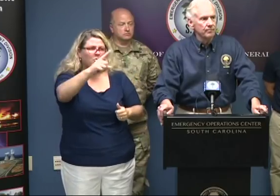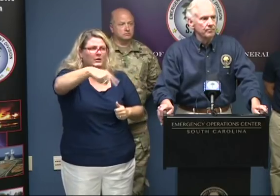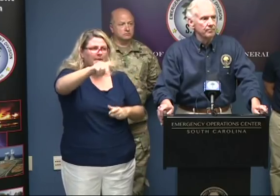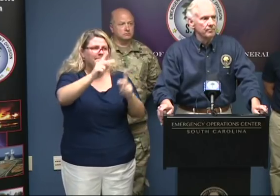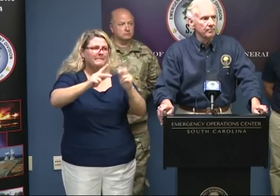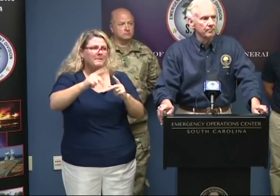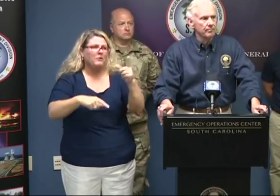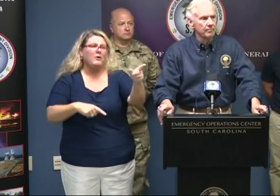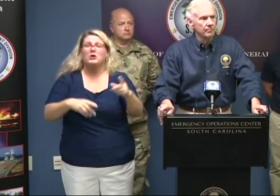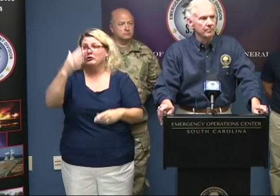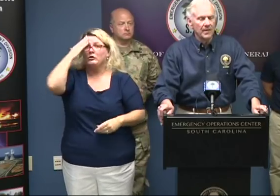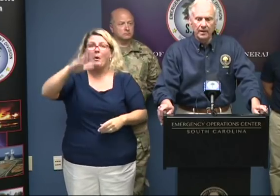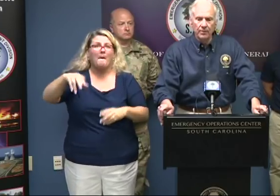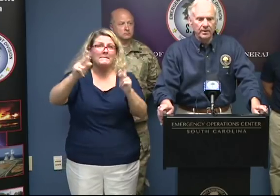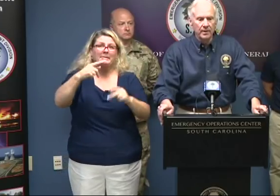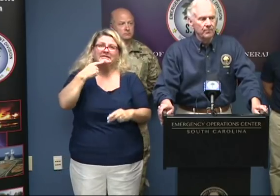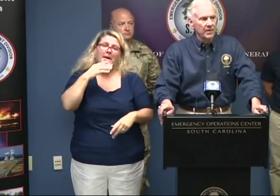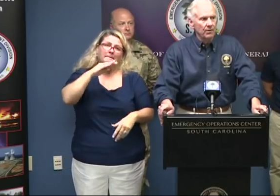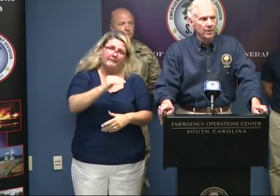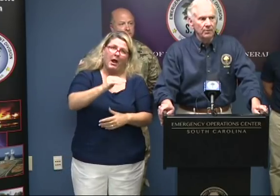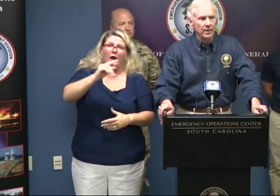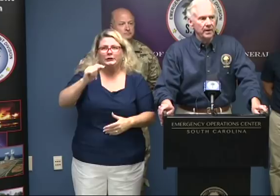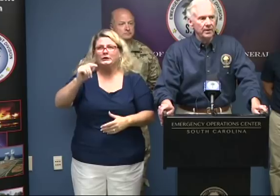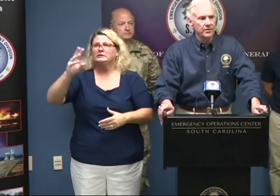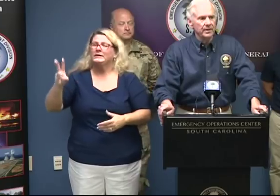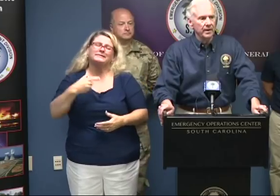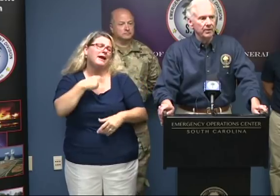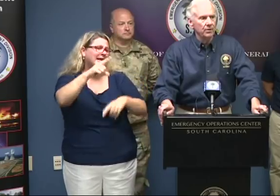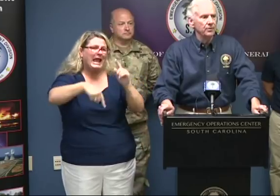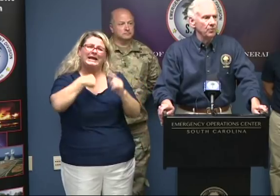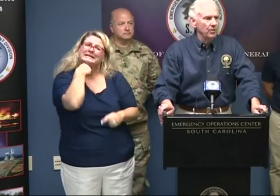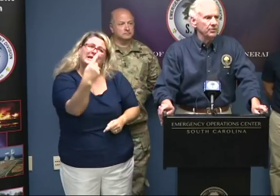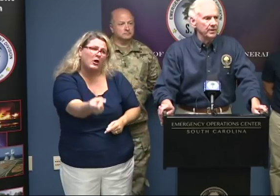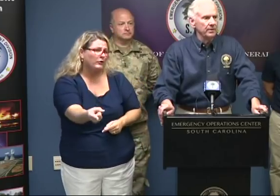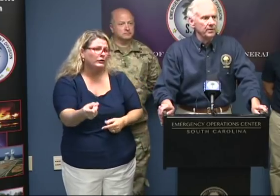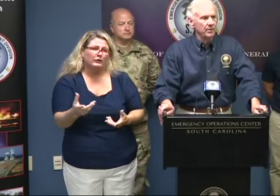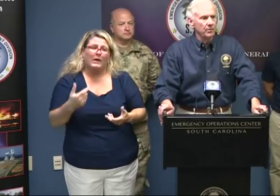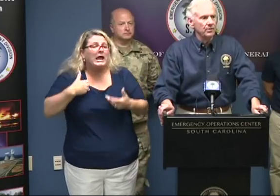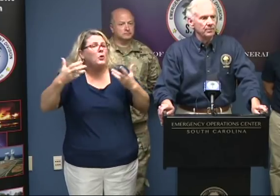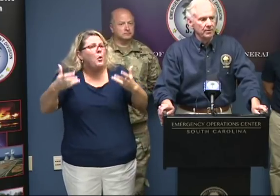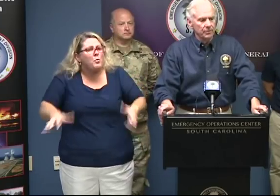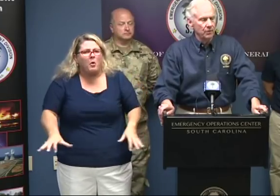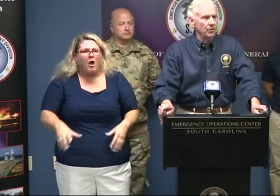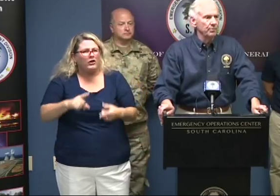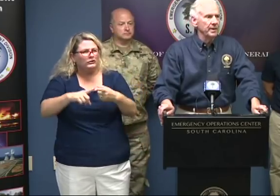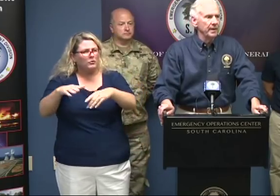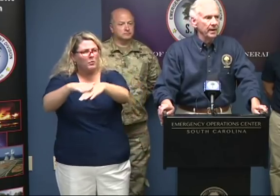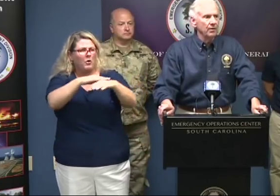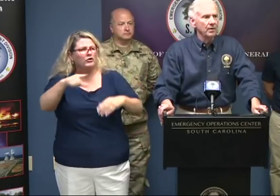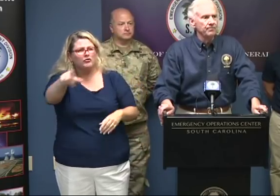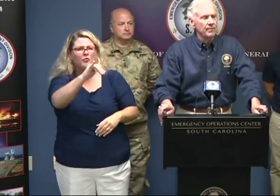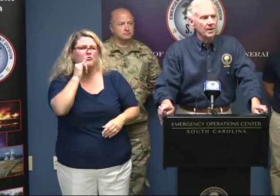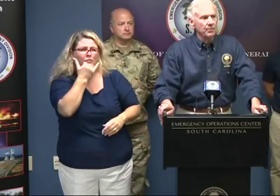Monday, Tuesday, Wednesday, you can't say? Really can't say now. Don't wanna say; we don't wanna be in error.